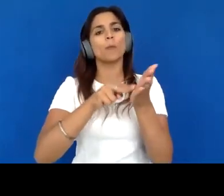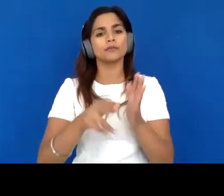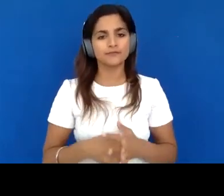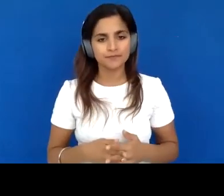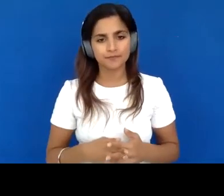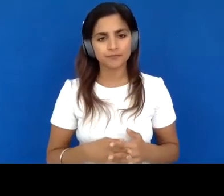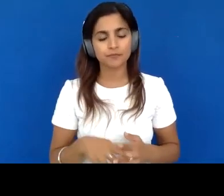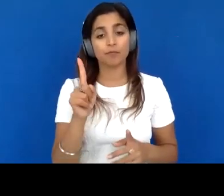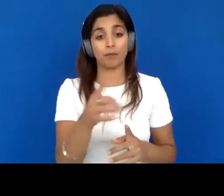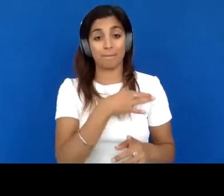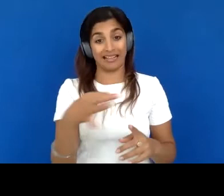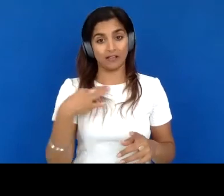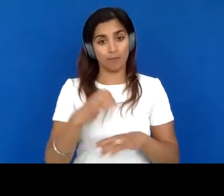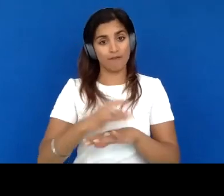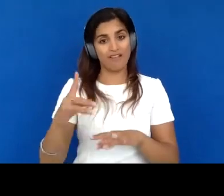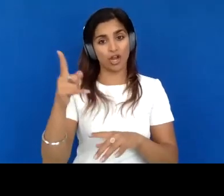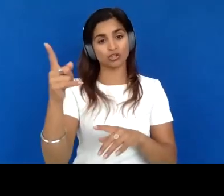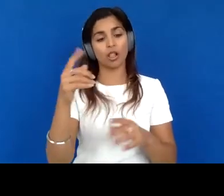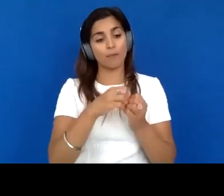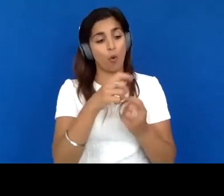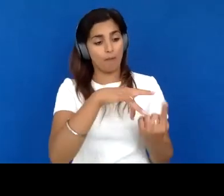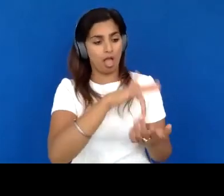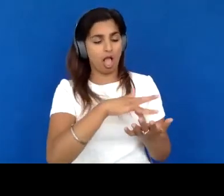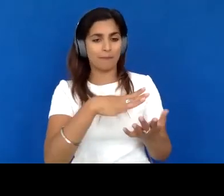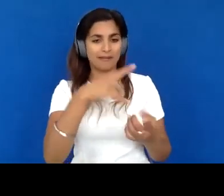advocacy organizations and community health care initiatives like Sam Hafner